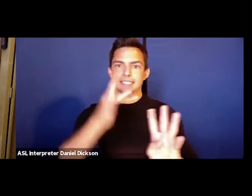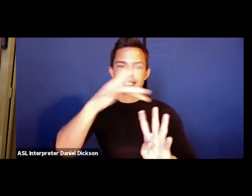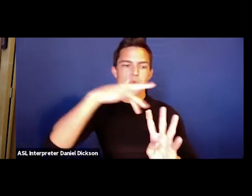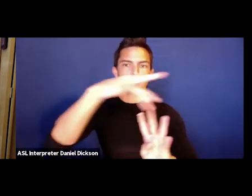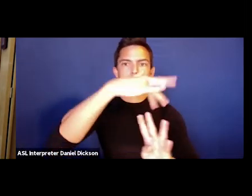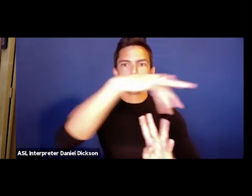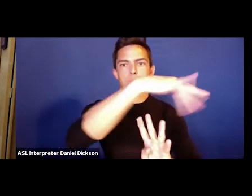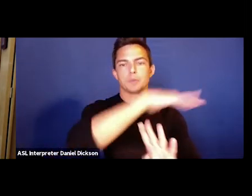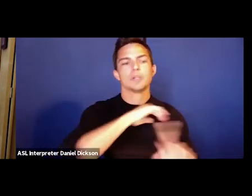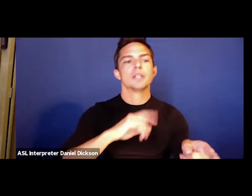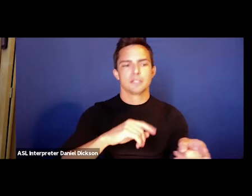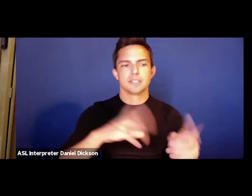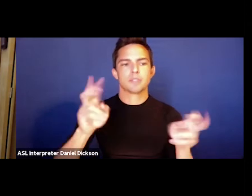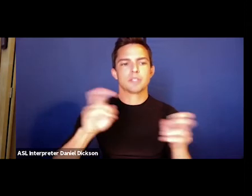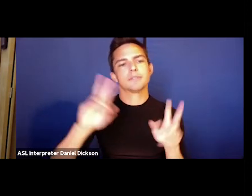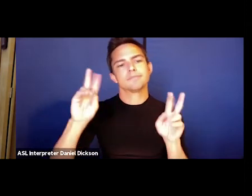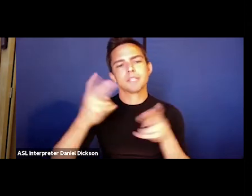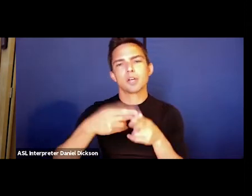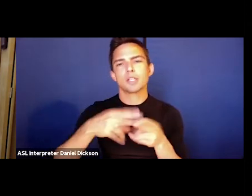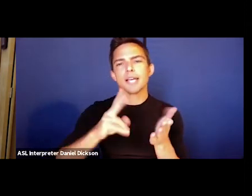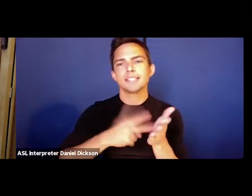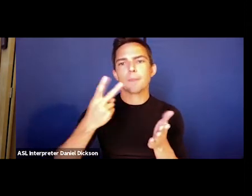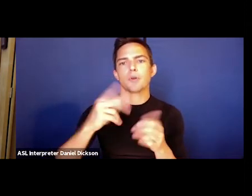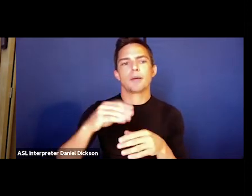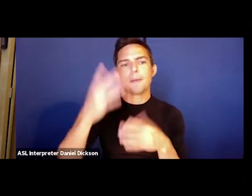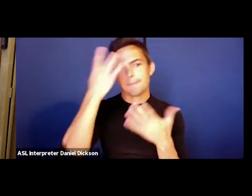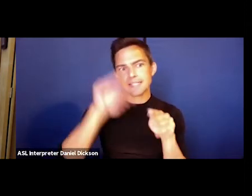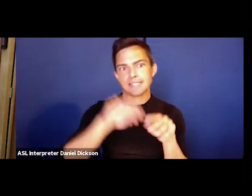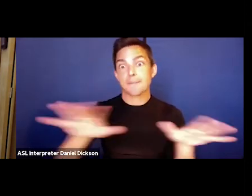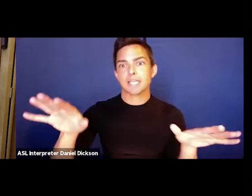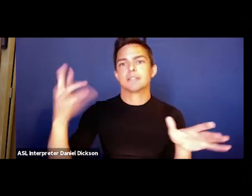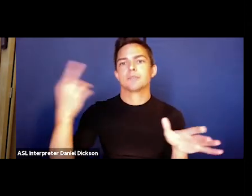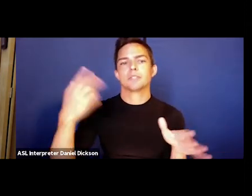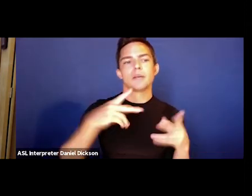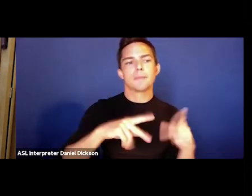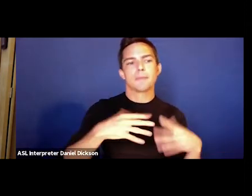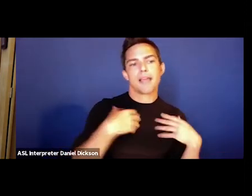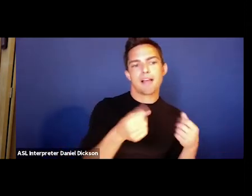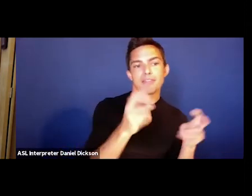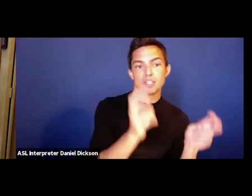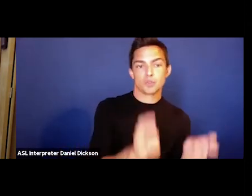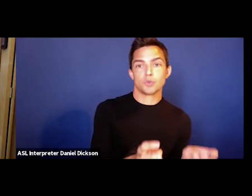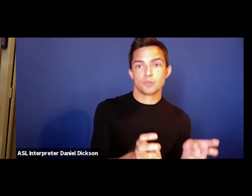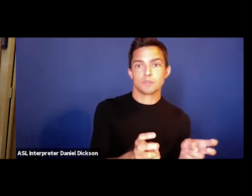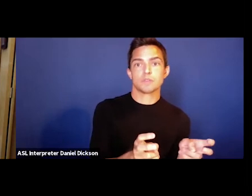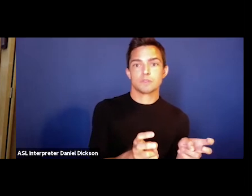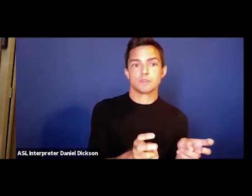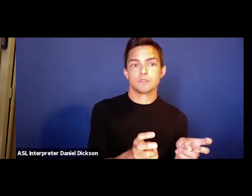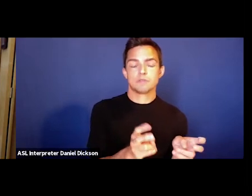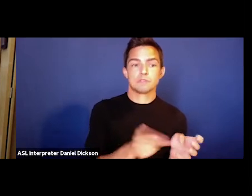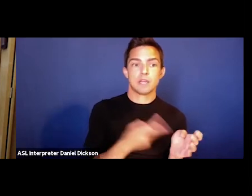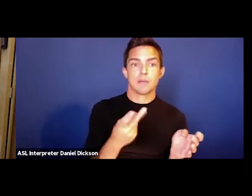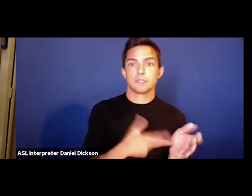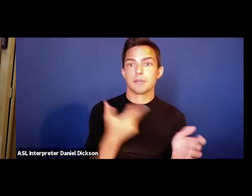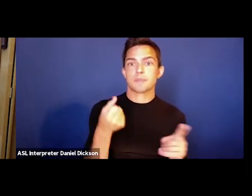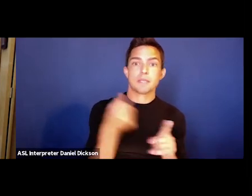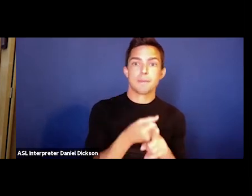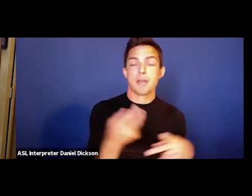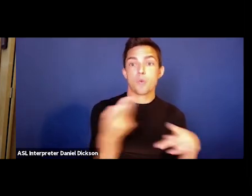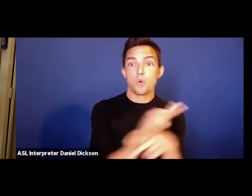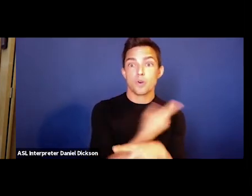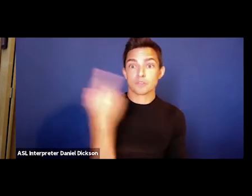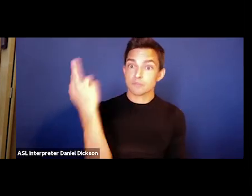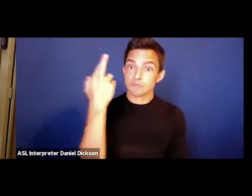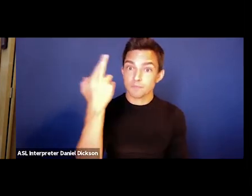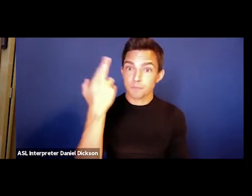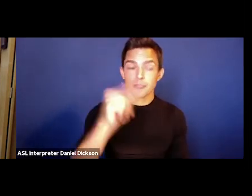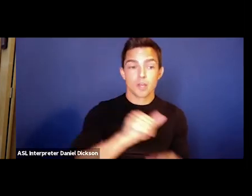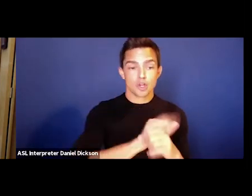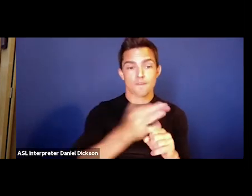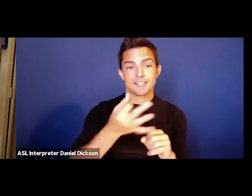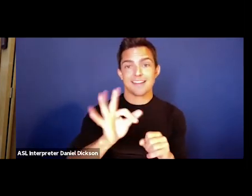a double pandemic where people's health issues were really doubly impacted by COVID-19 and the